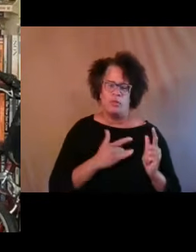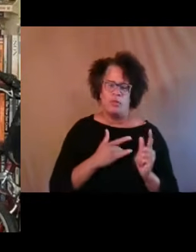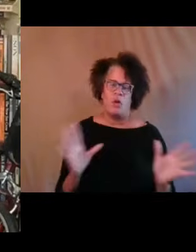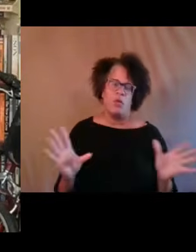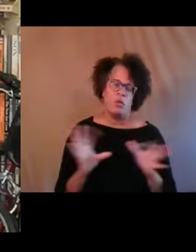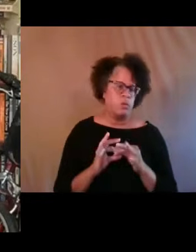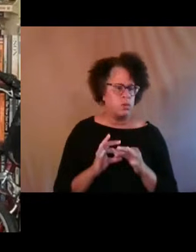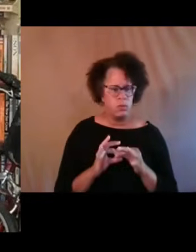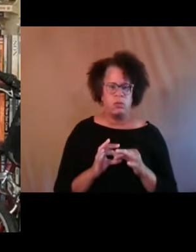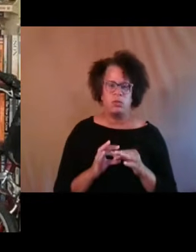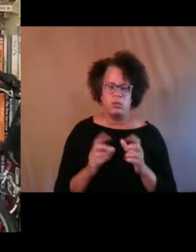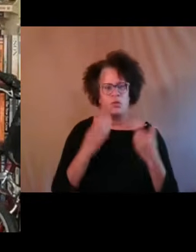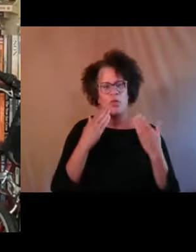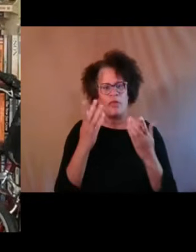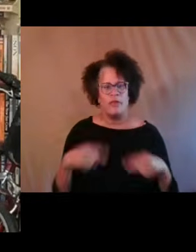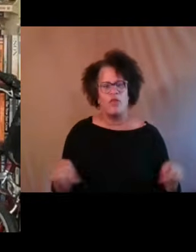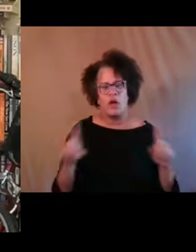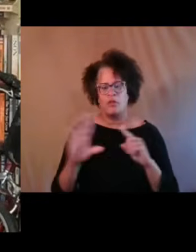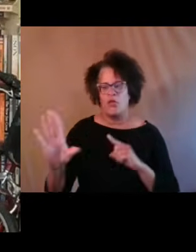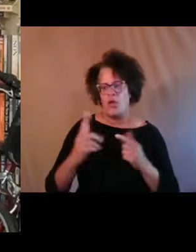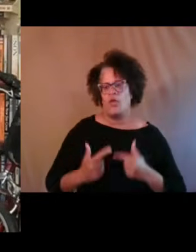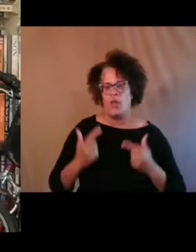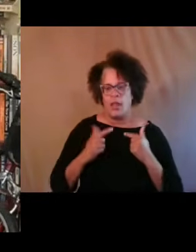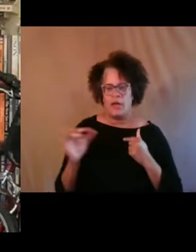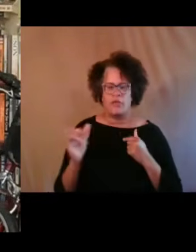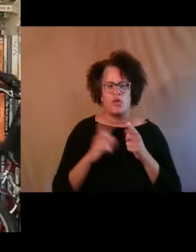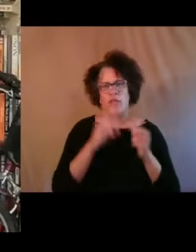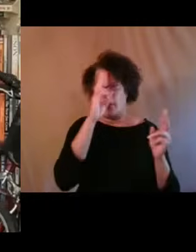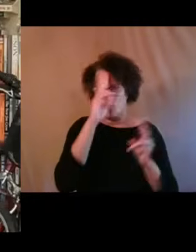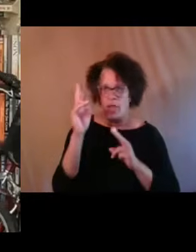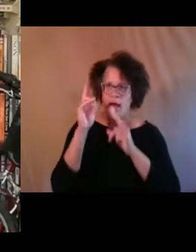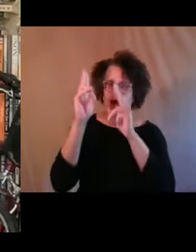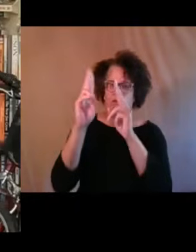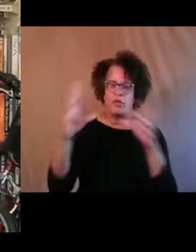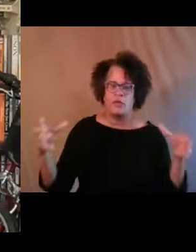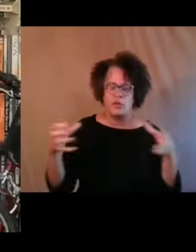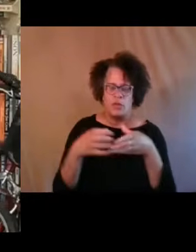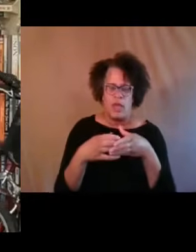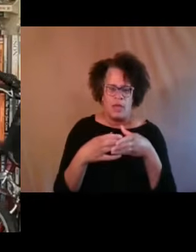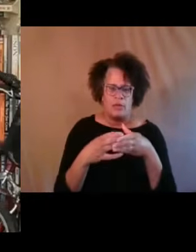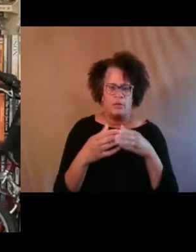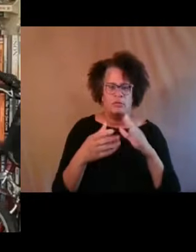We are thankful for their lives, and we honor them as we gather across communities to speak truth.